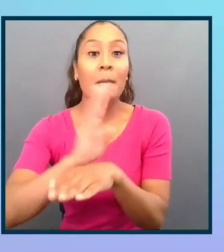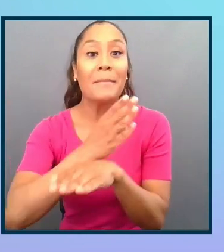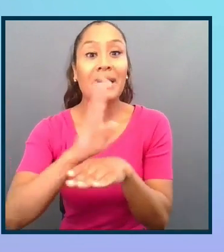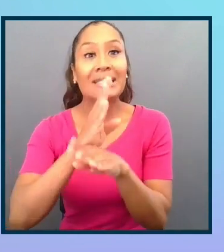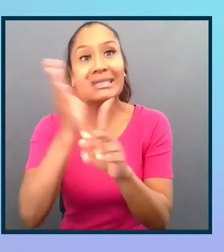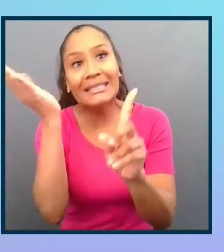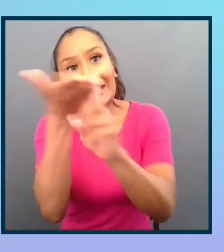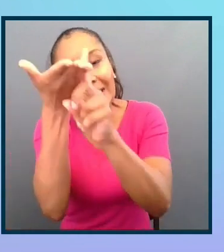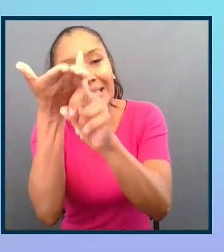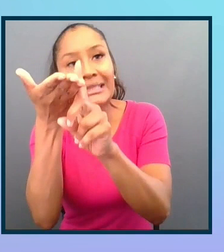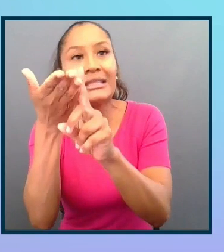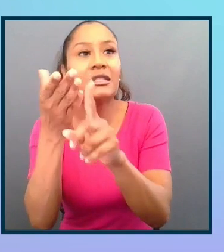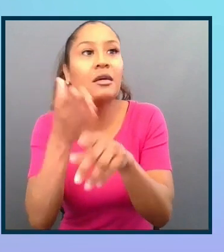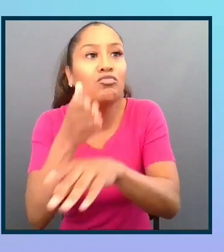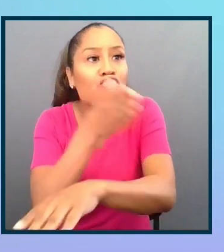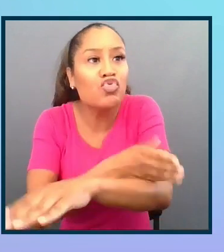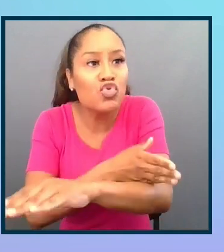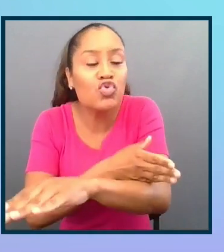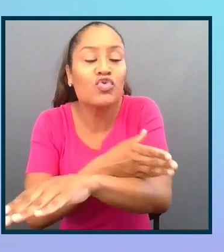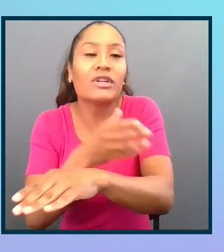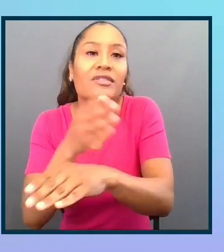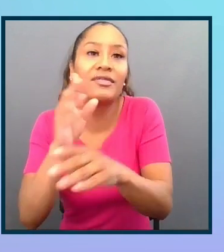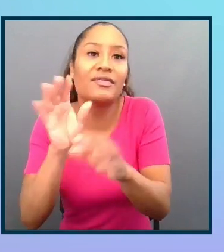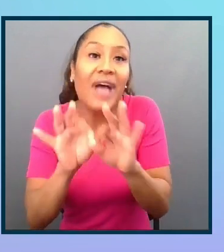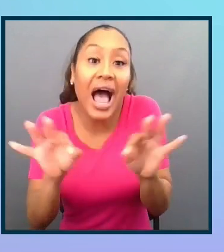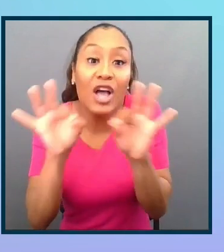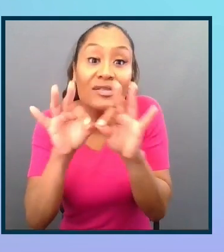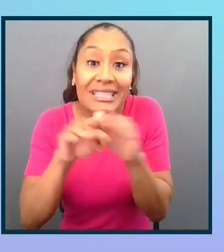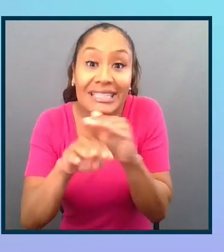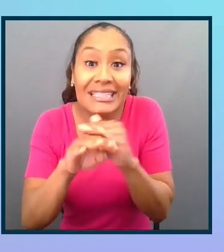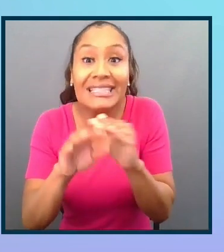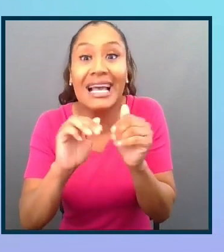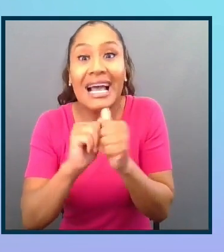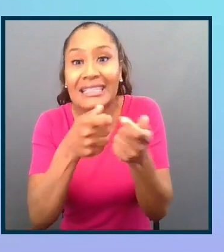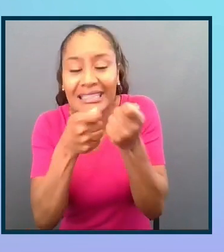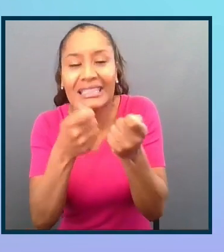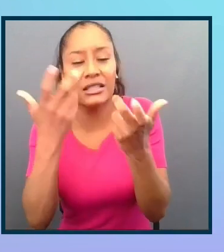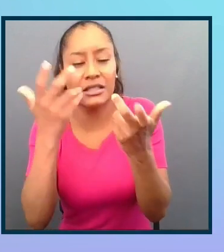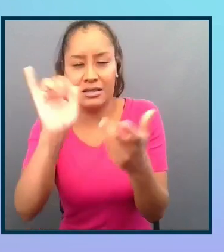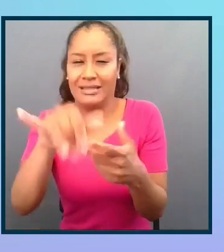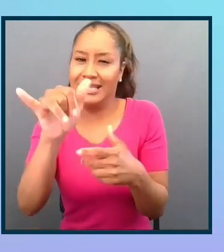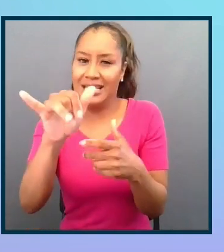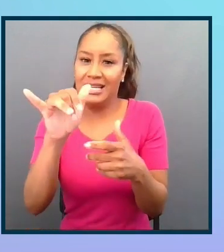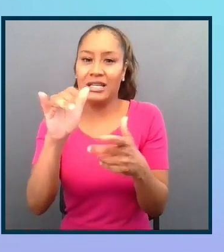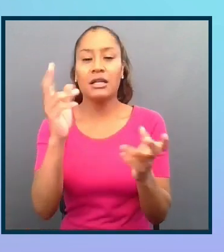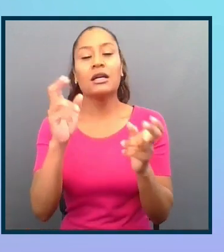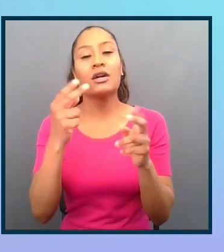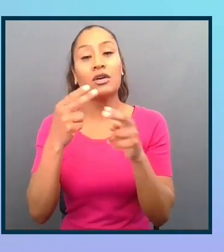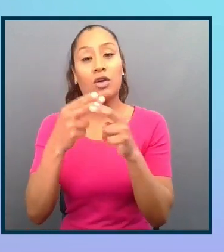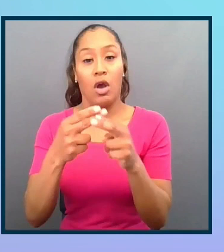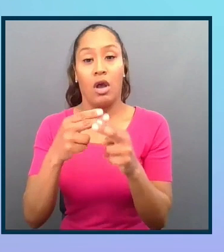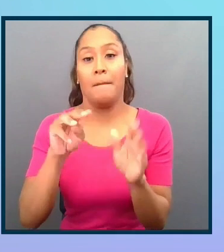Improving the value of accessibility. And this is where our maturity models start to come in.